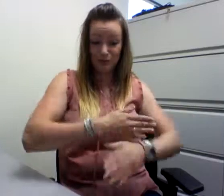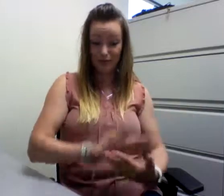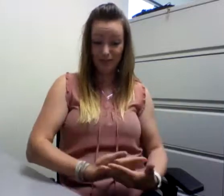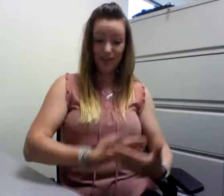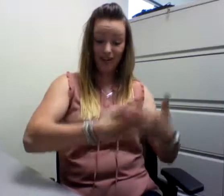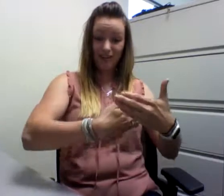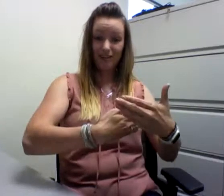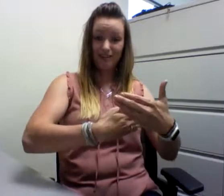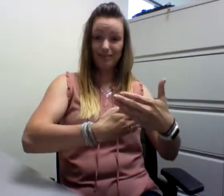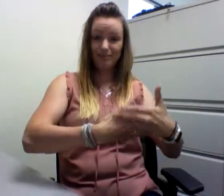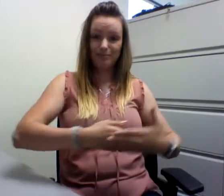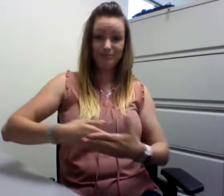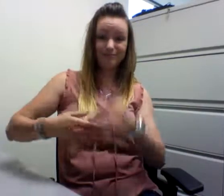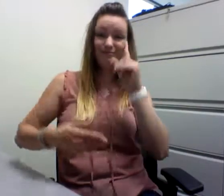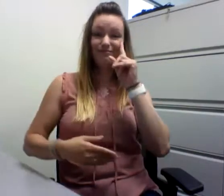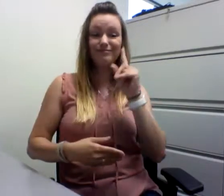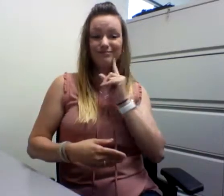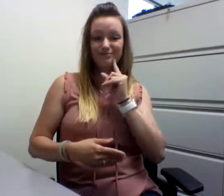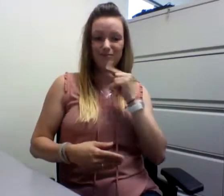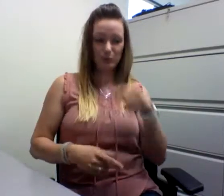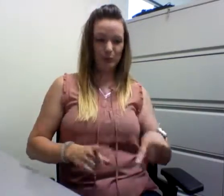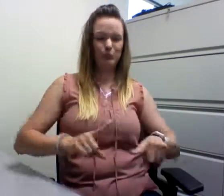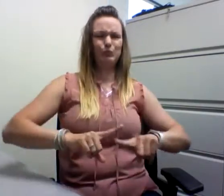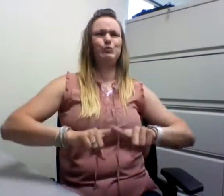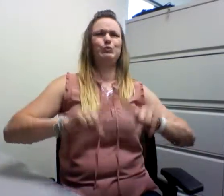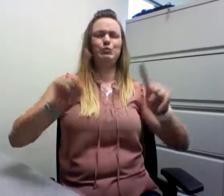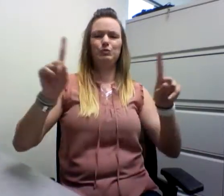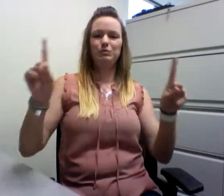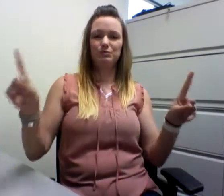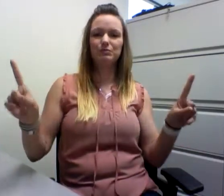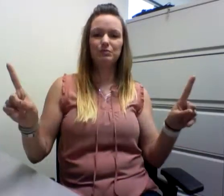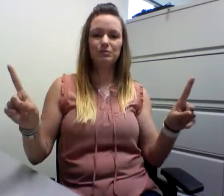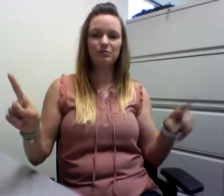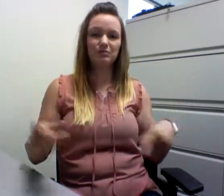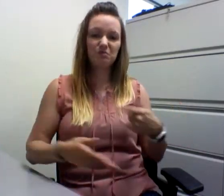Deaf parents who have a Deaf child have a vastly different experience